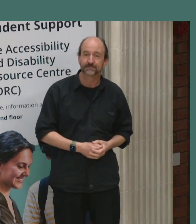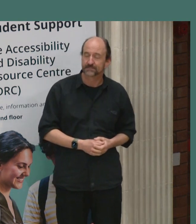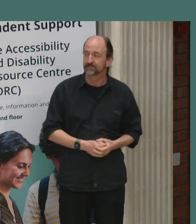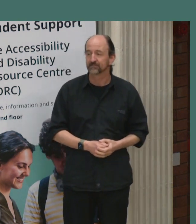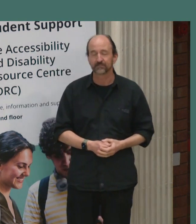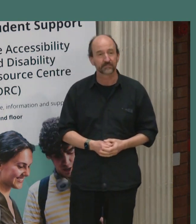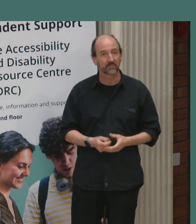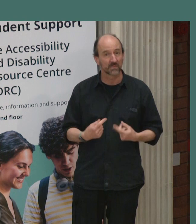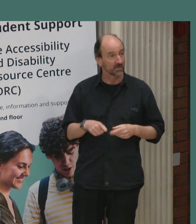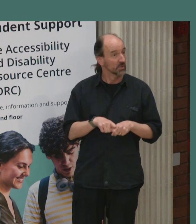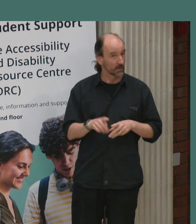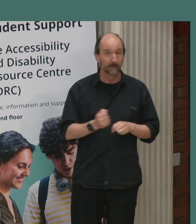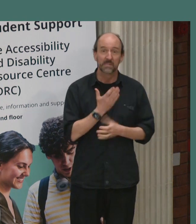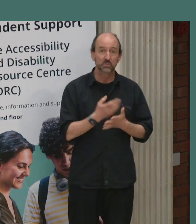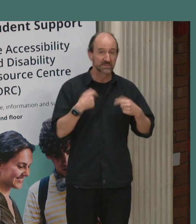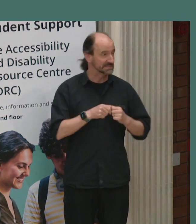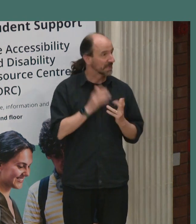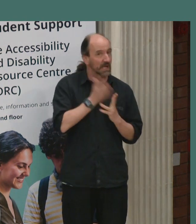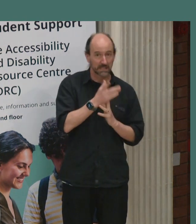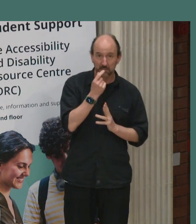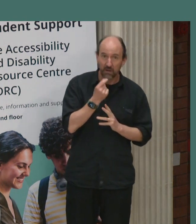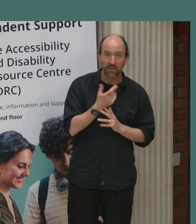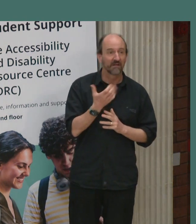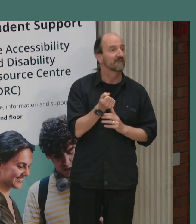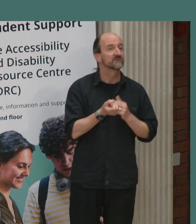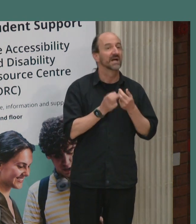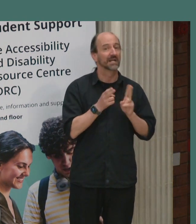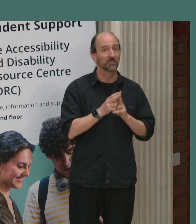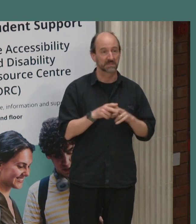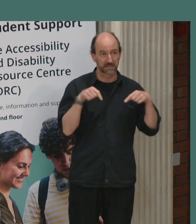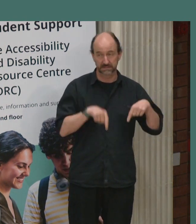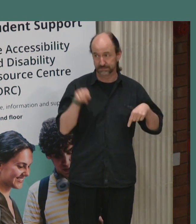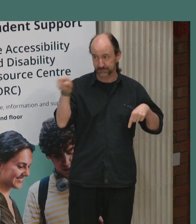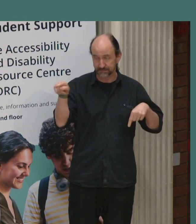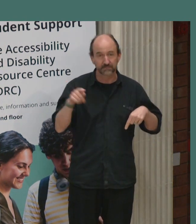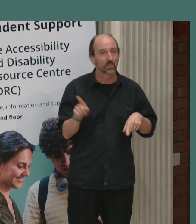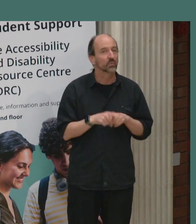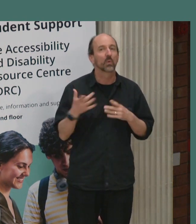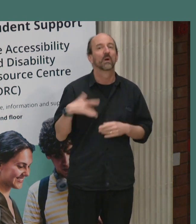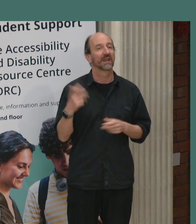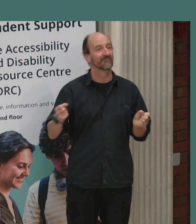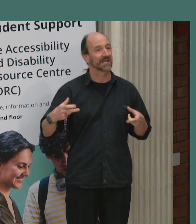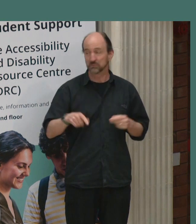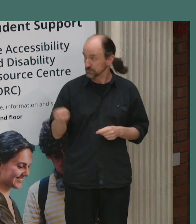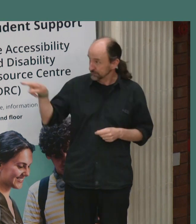this event accessible, we've got interpreters and live captioning, and as it's being recorded